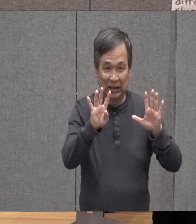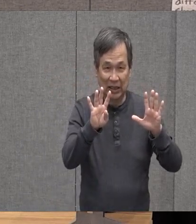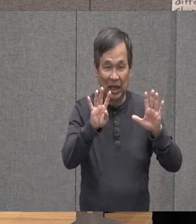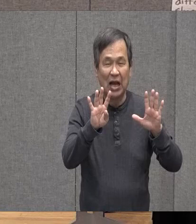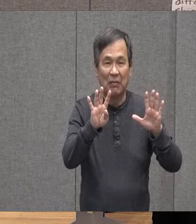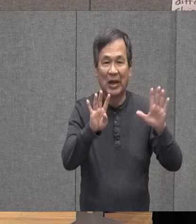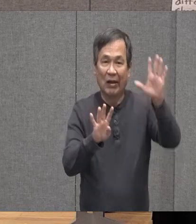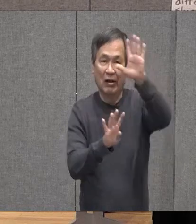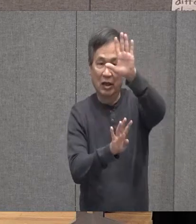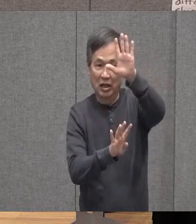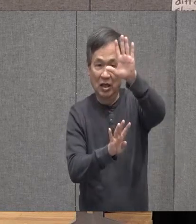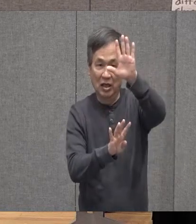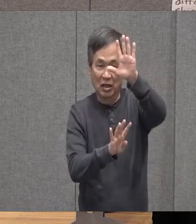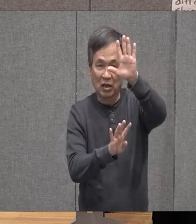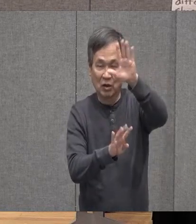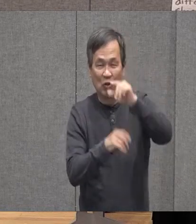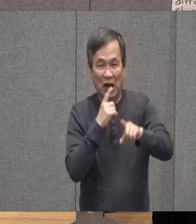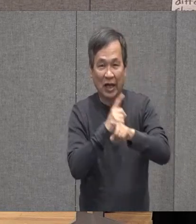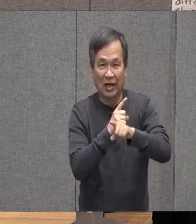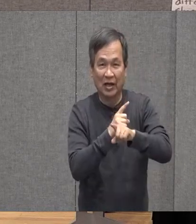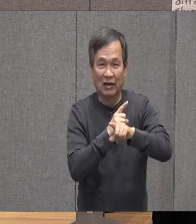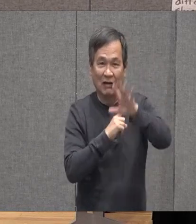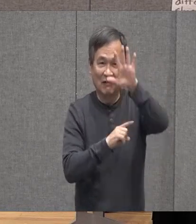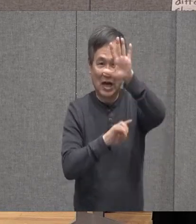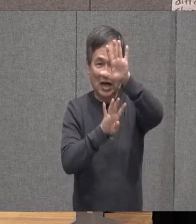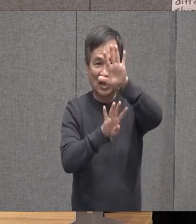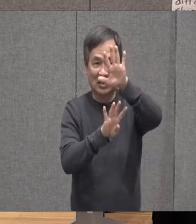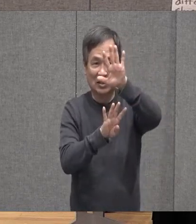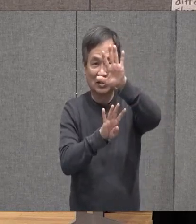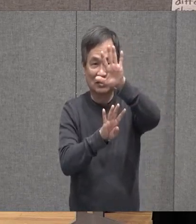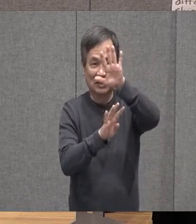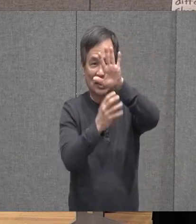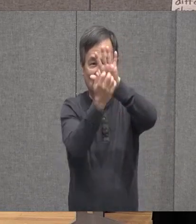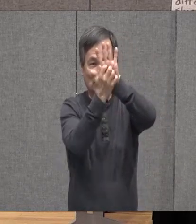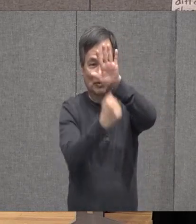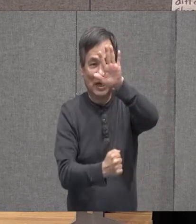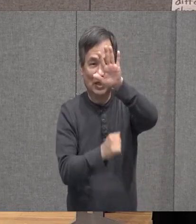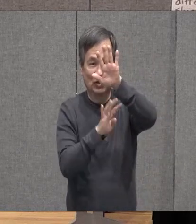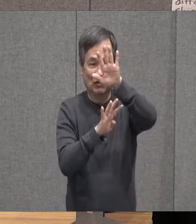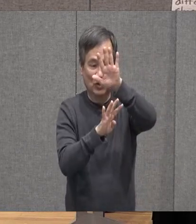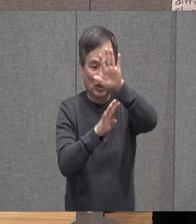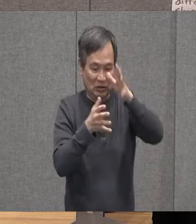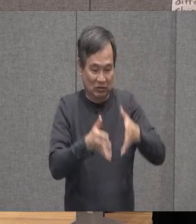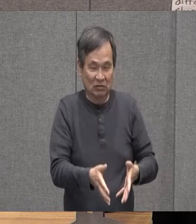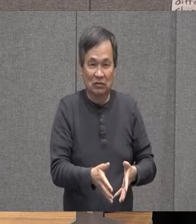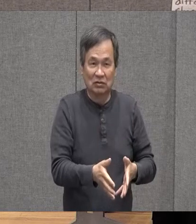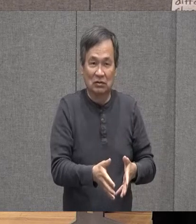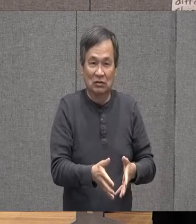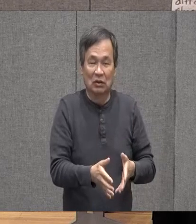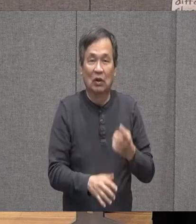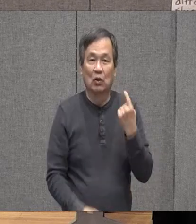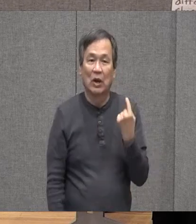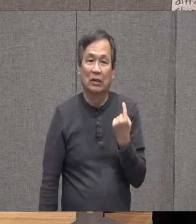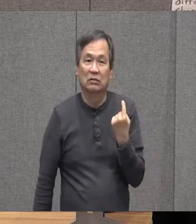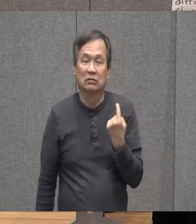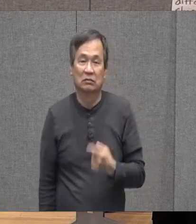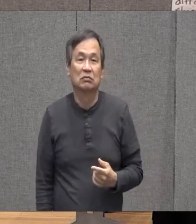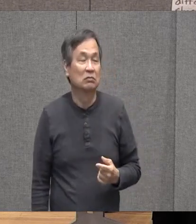number before, so five I would do first. Five minus four. That would give me a difference of one.